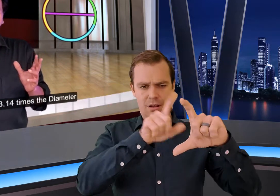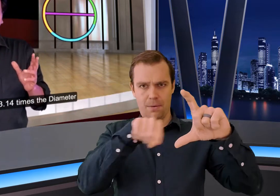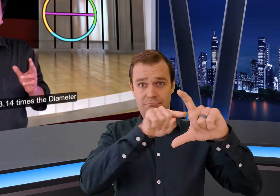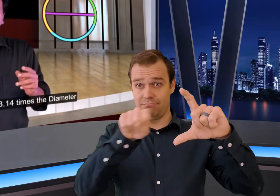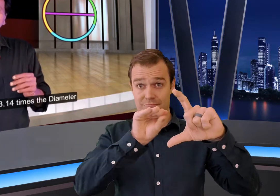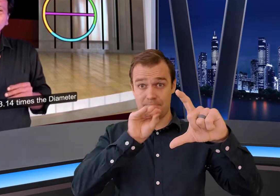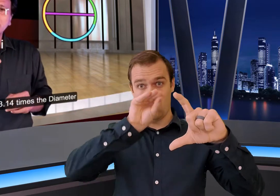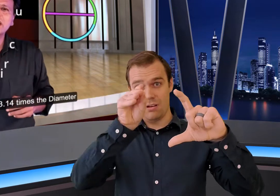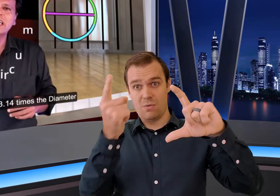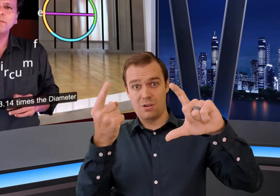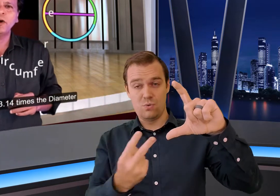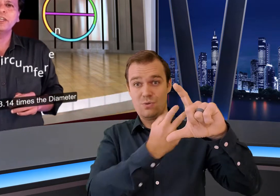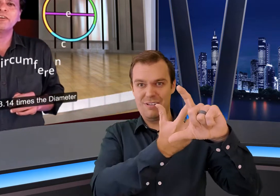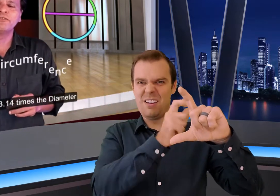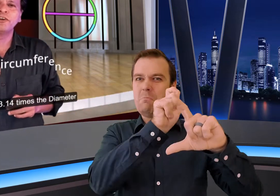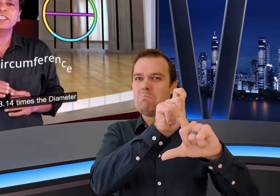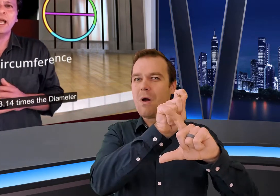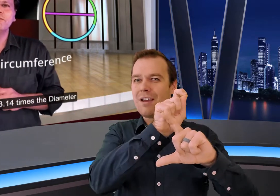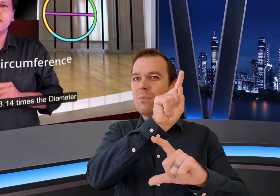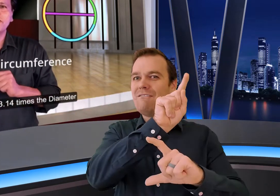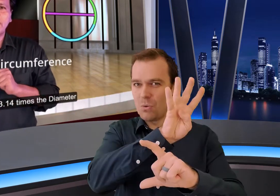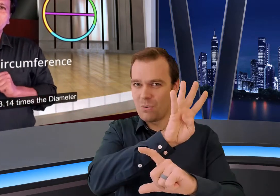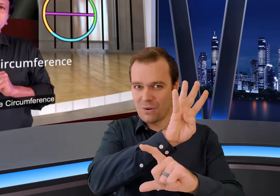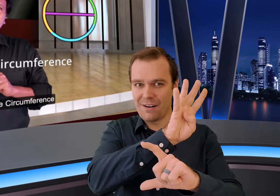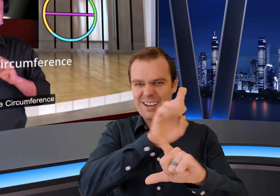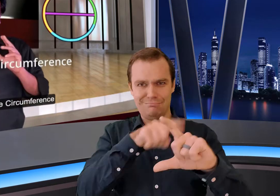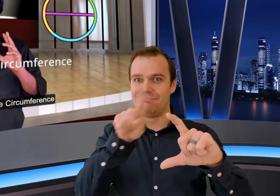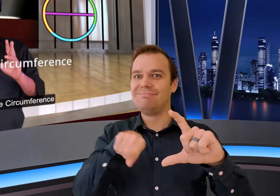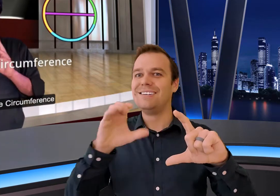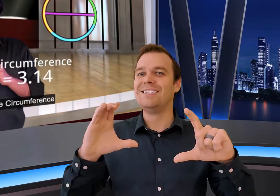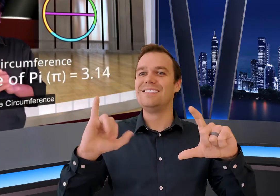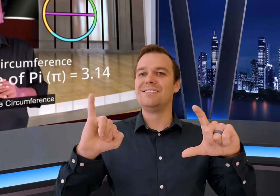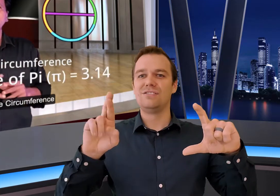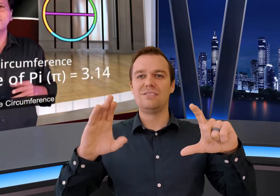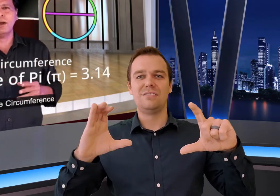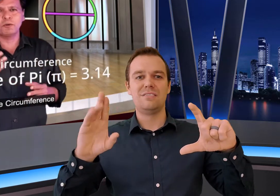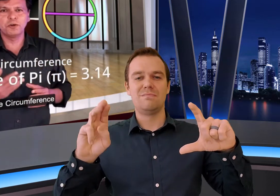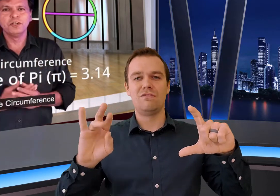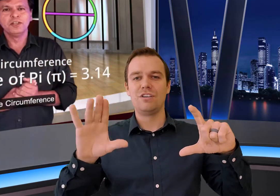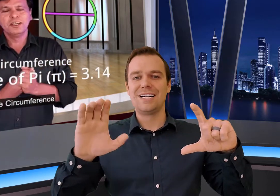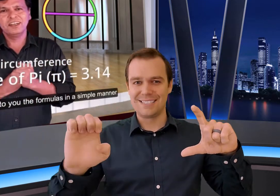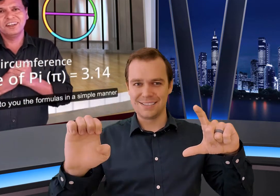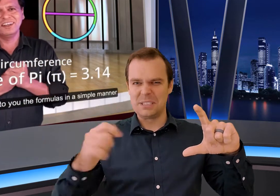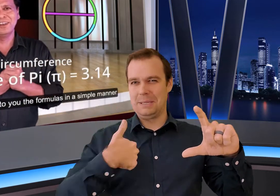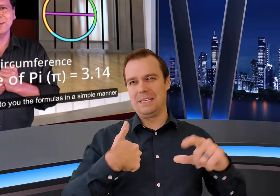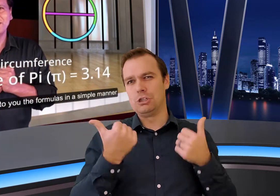And this in total is 3.14 times the Diameter Which is the Circumference